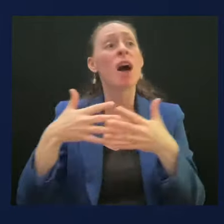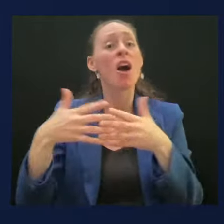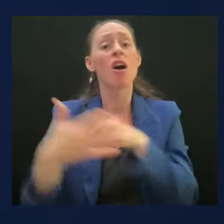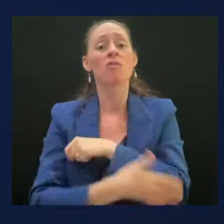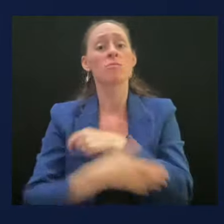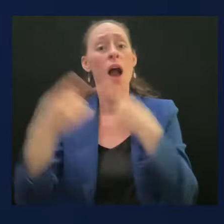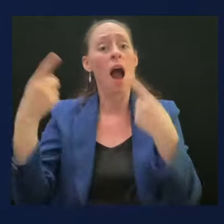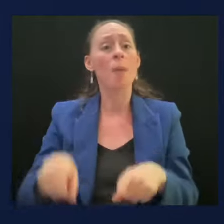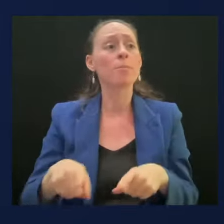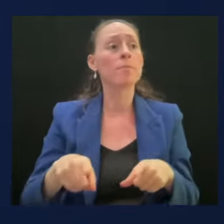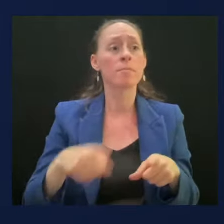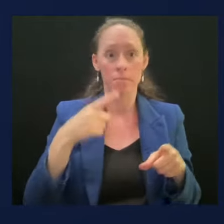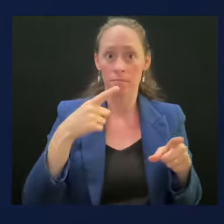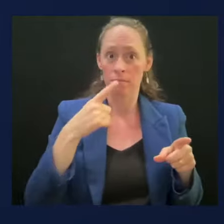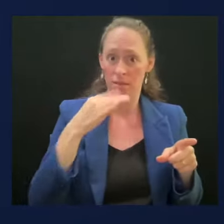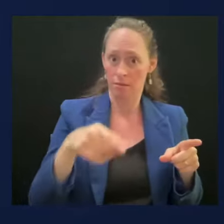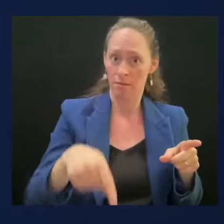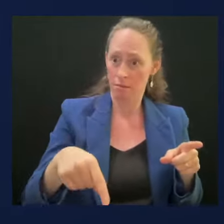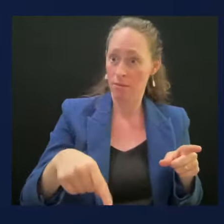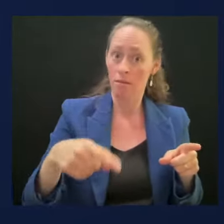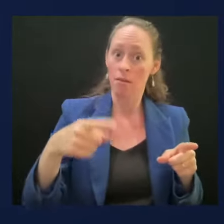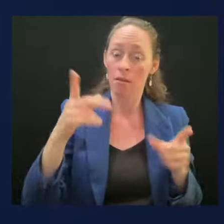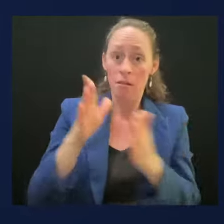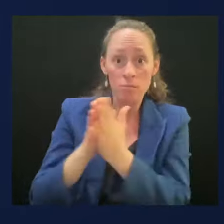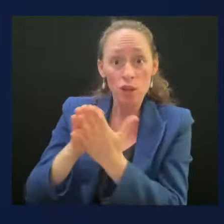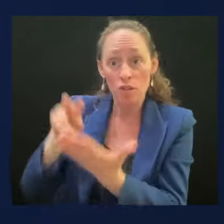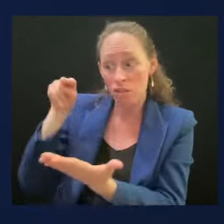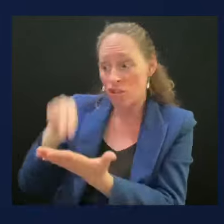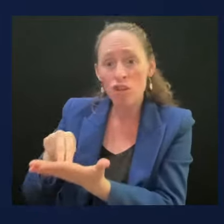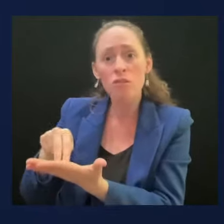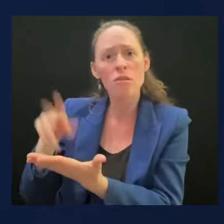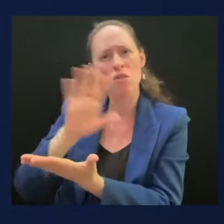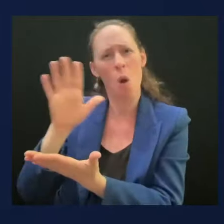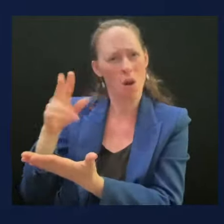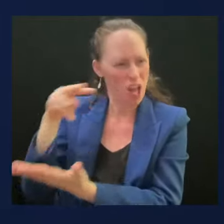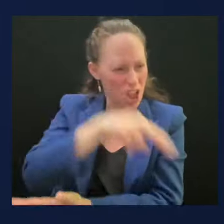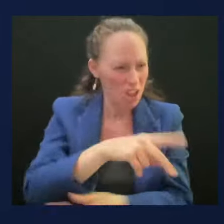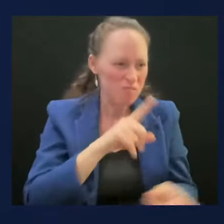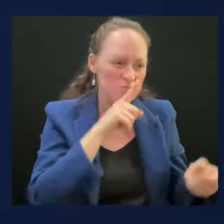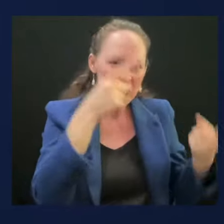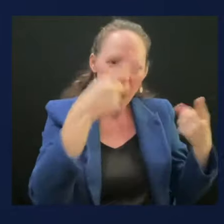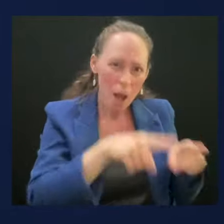This cemetery paints the picture of the cost required for all of us to remain free.